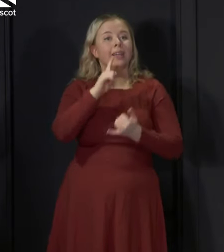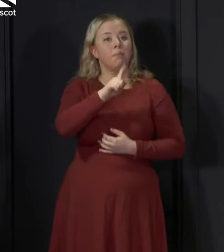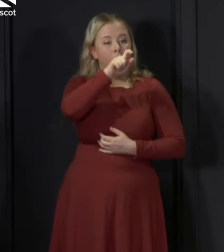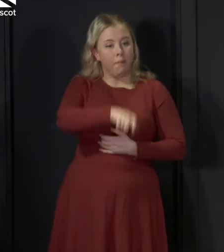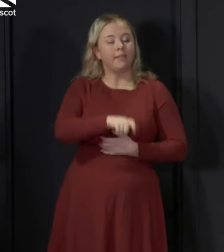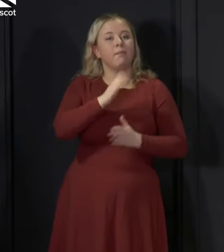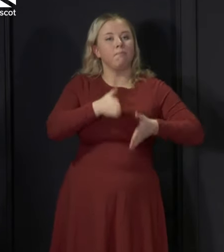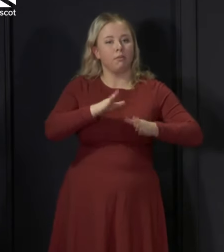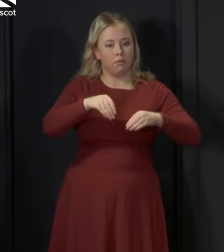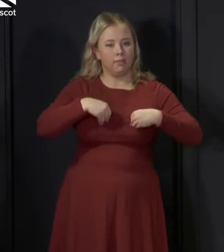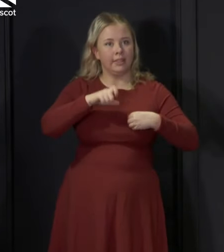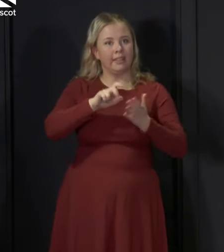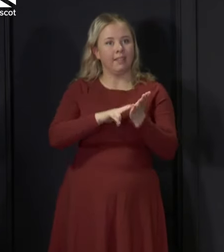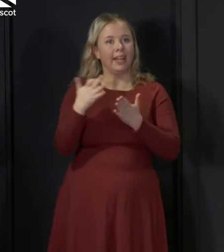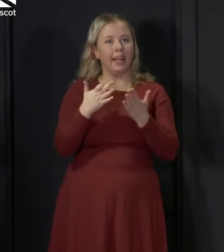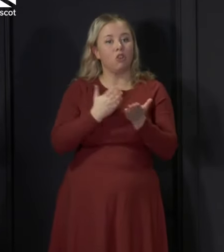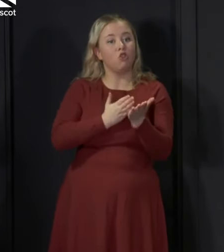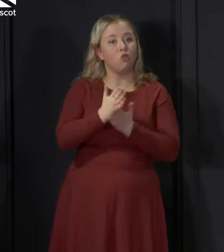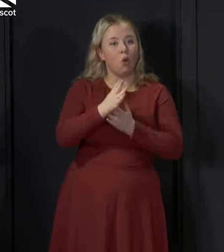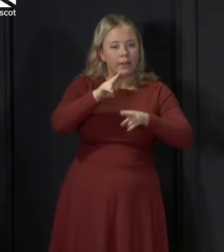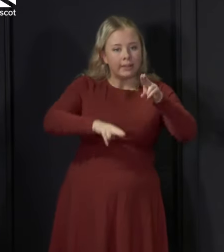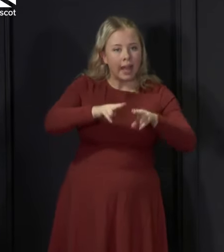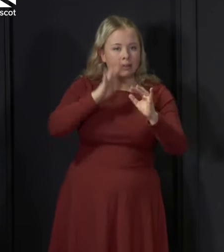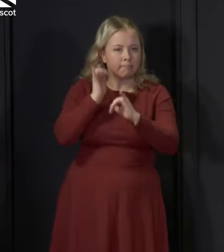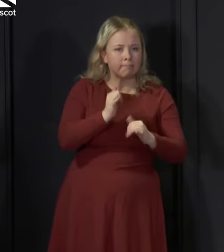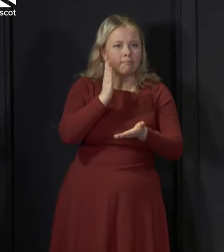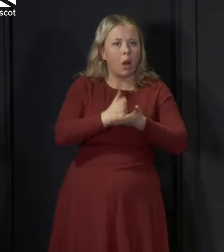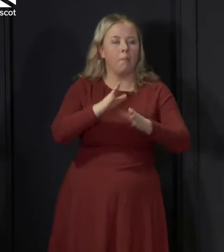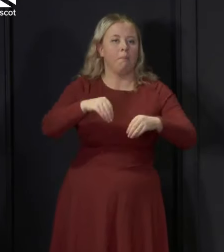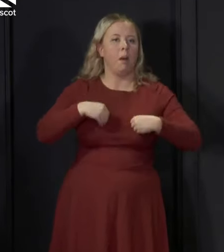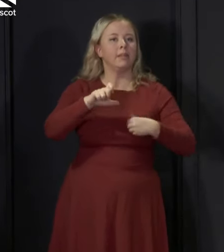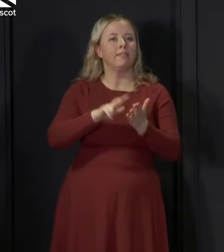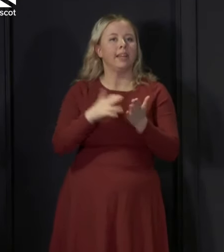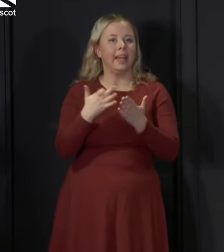has been tested and confirmed as having COVID-19.